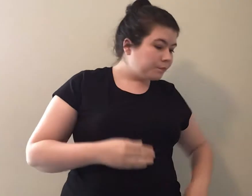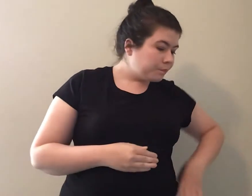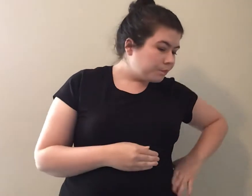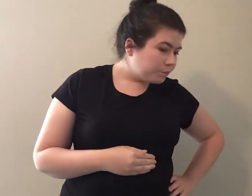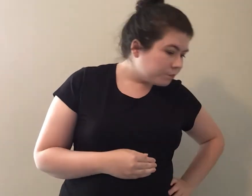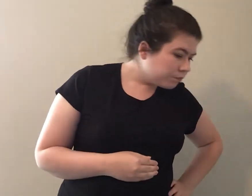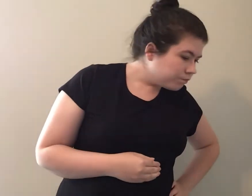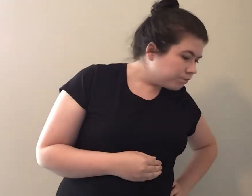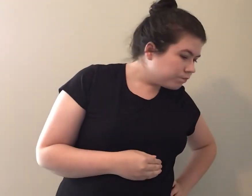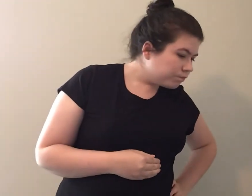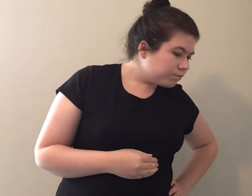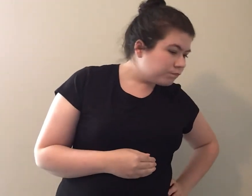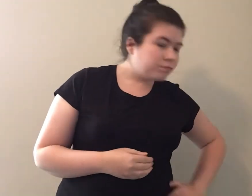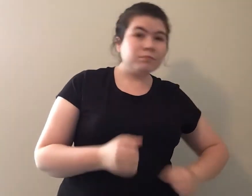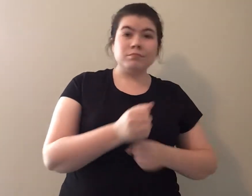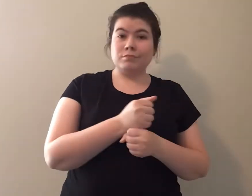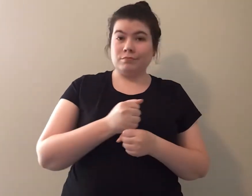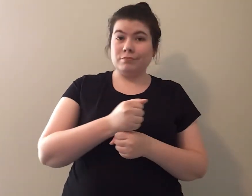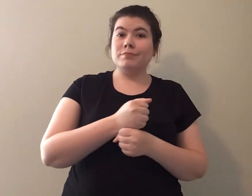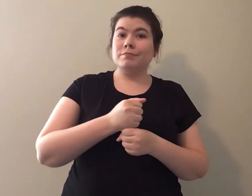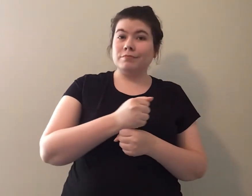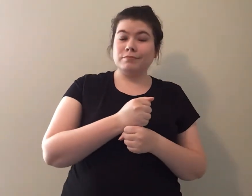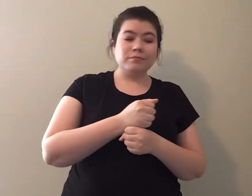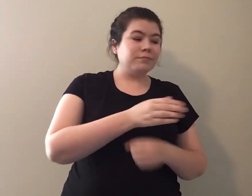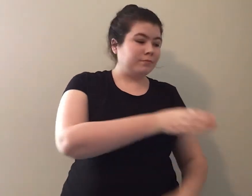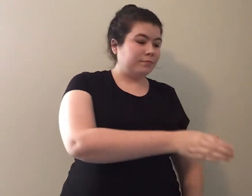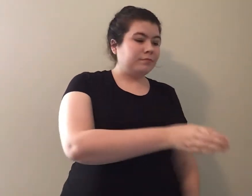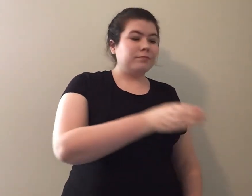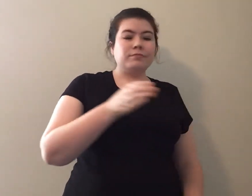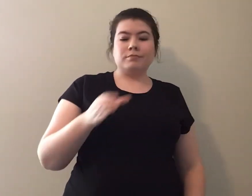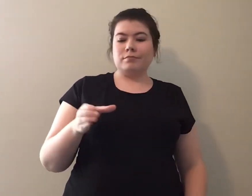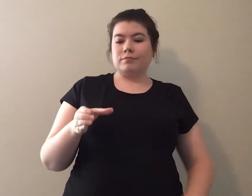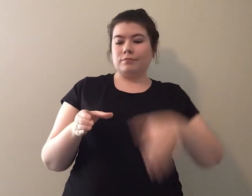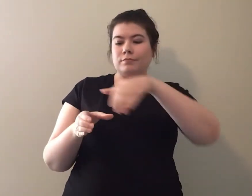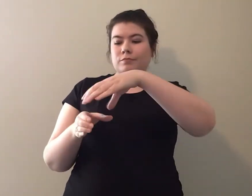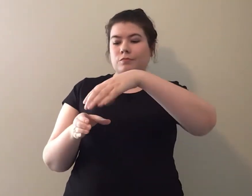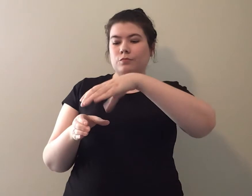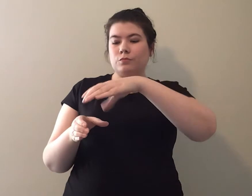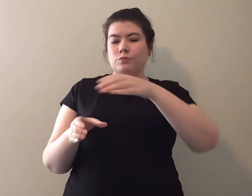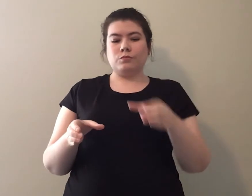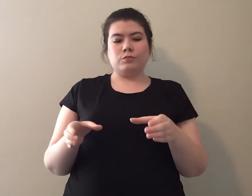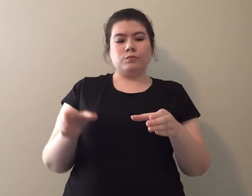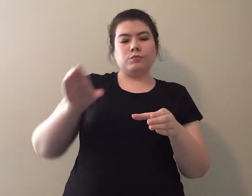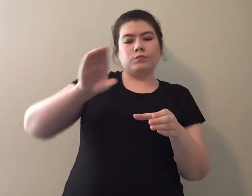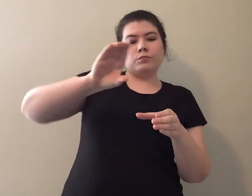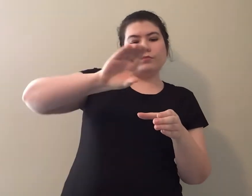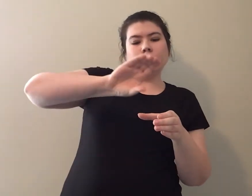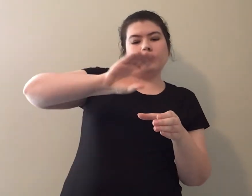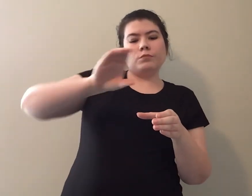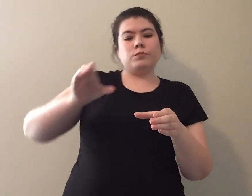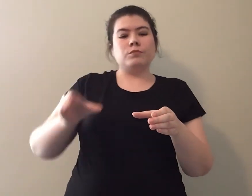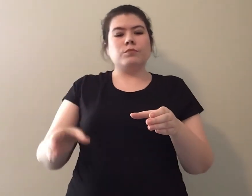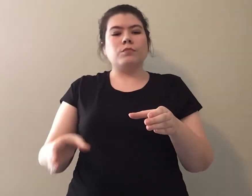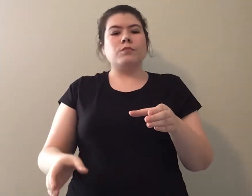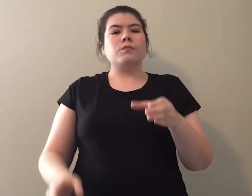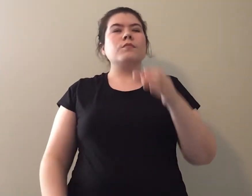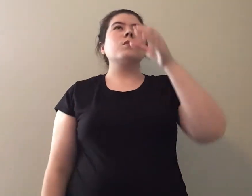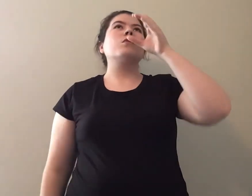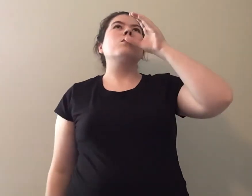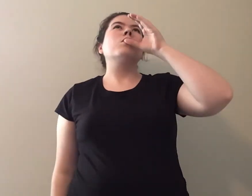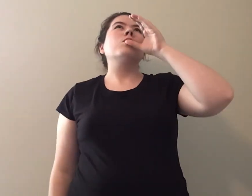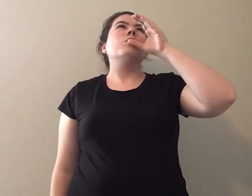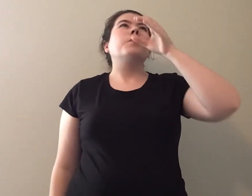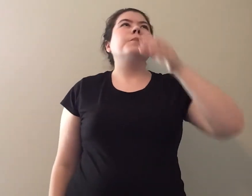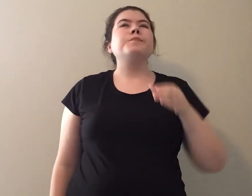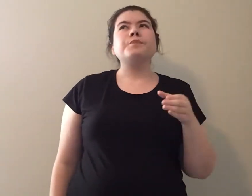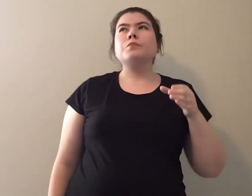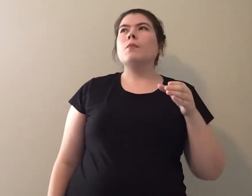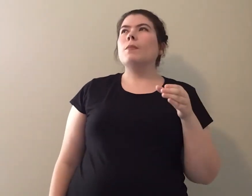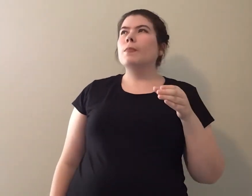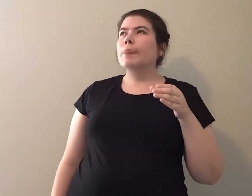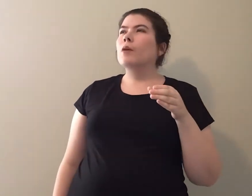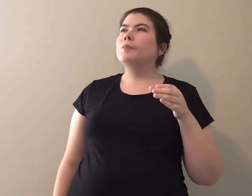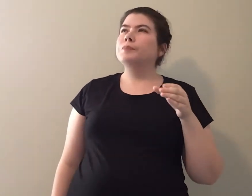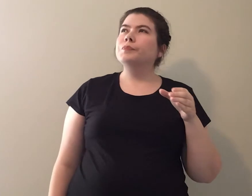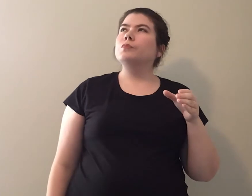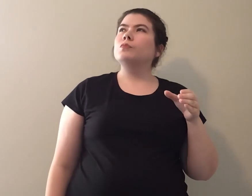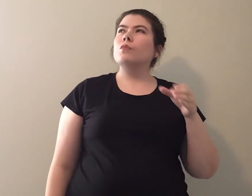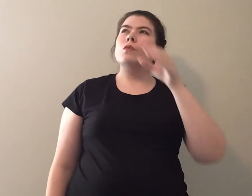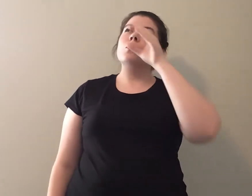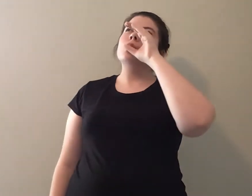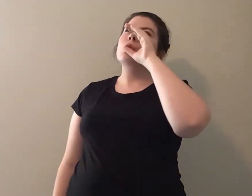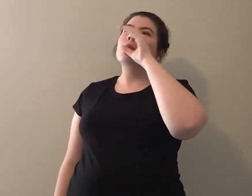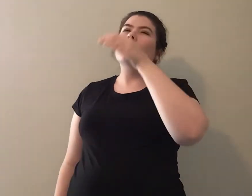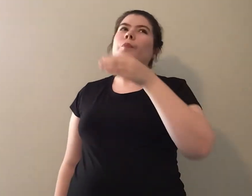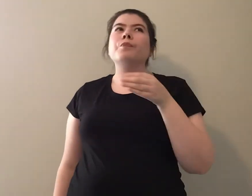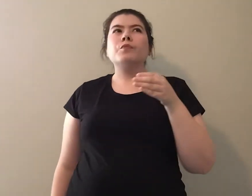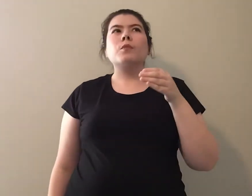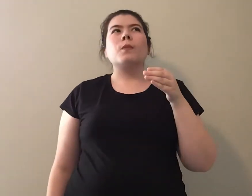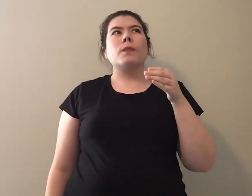He opened his coffee thermos and poured himself a cup.